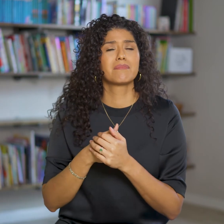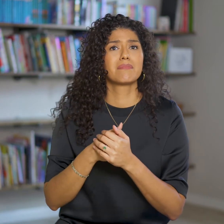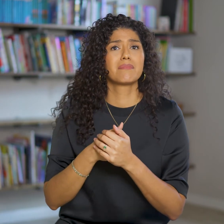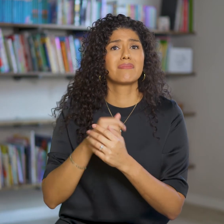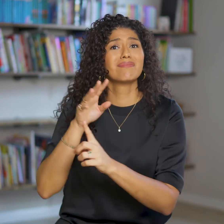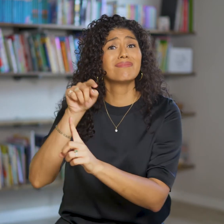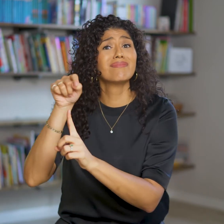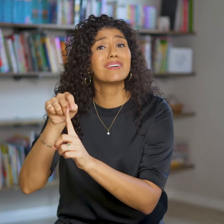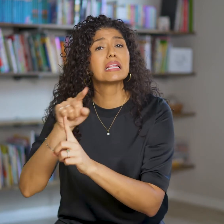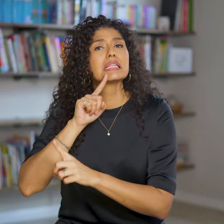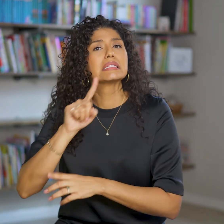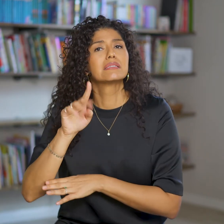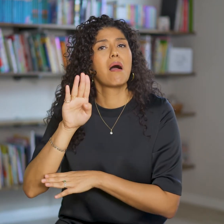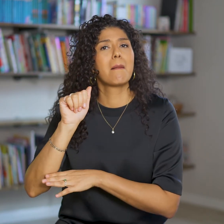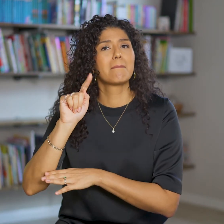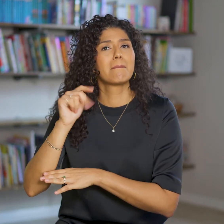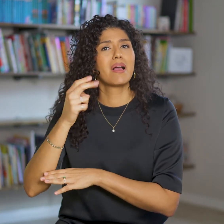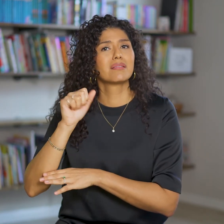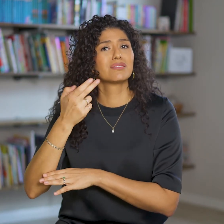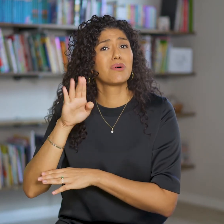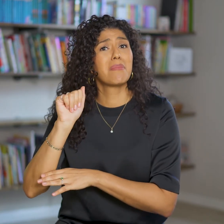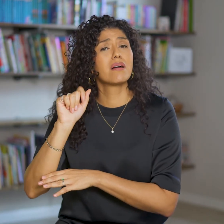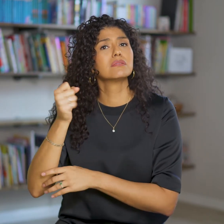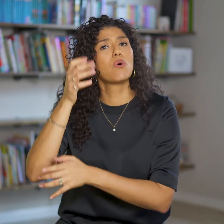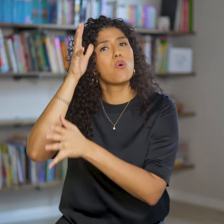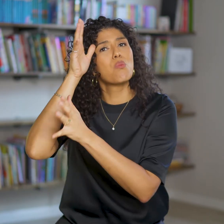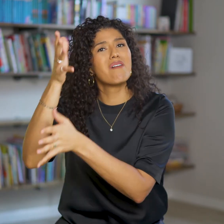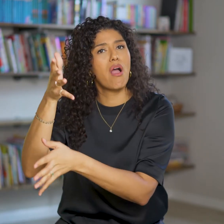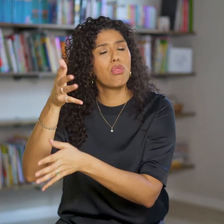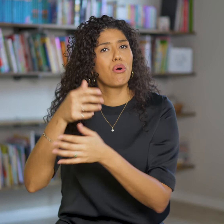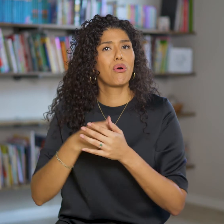Ahithophel is Bathsheba’s grandfather,